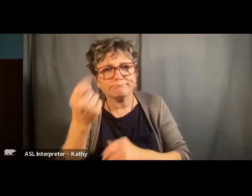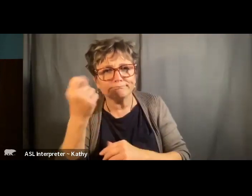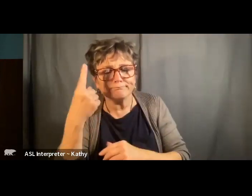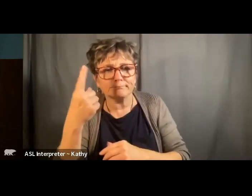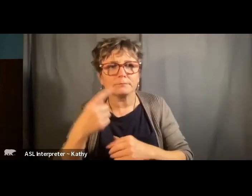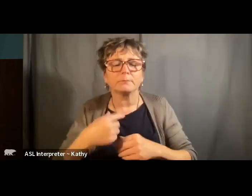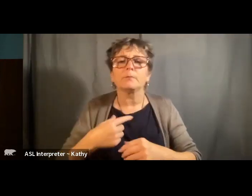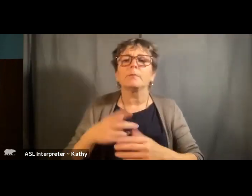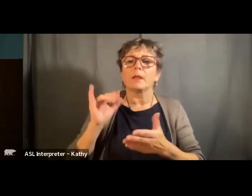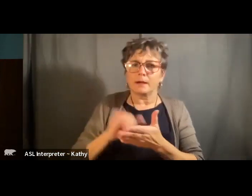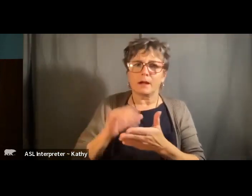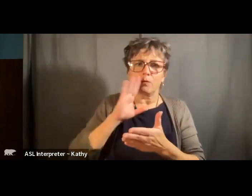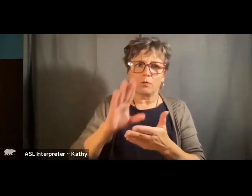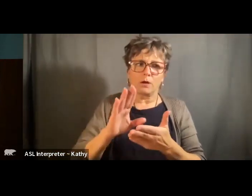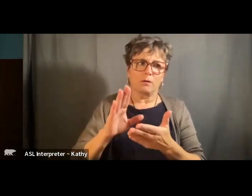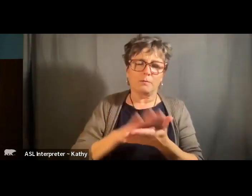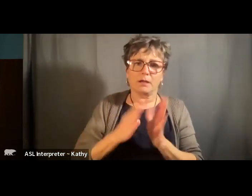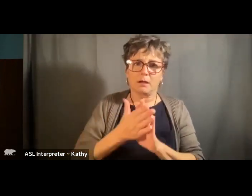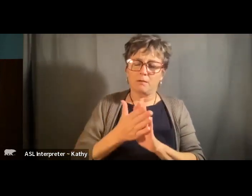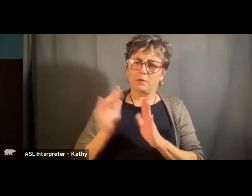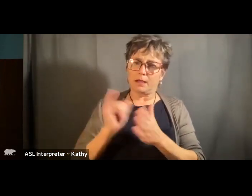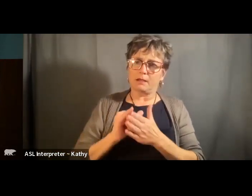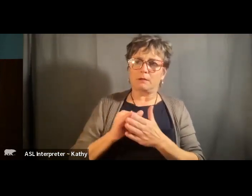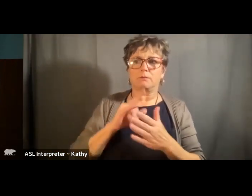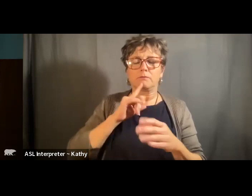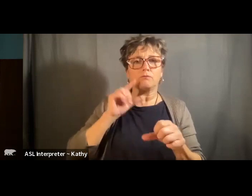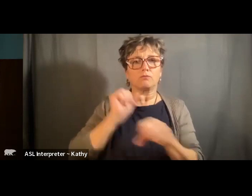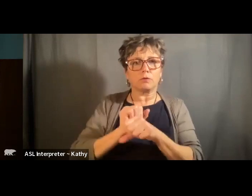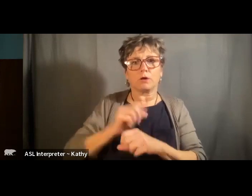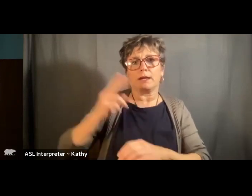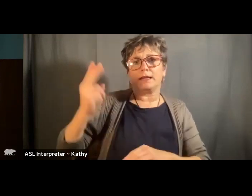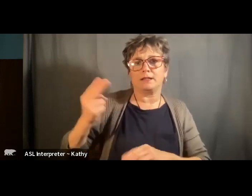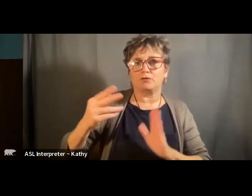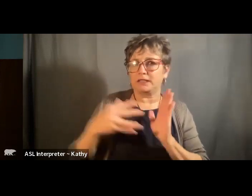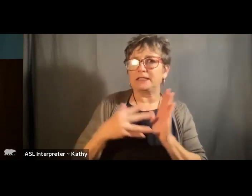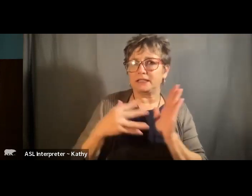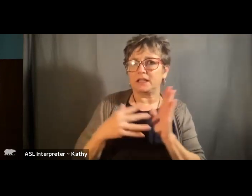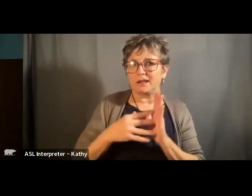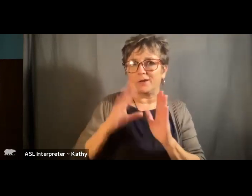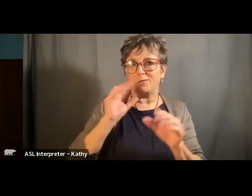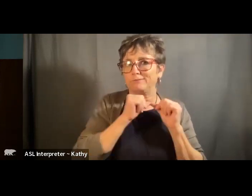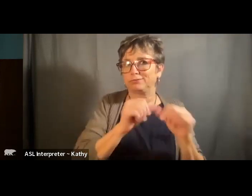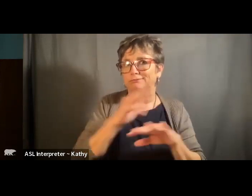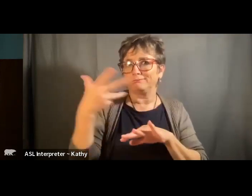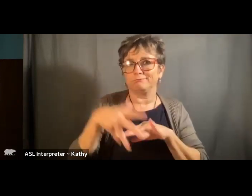essentially a living natural history study. The USH Trust is how we connect the community